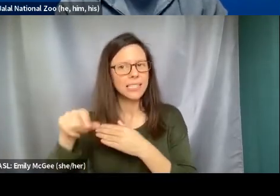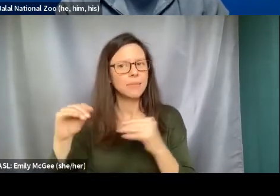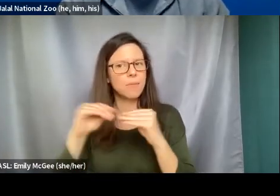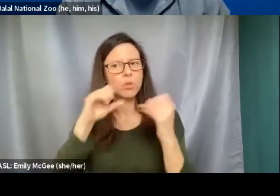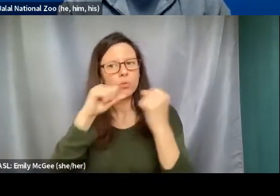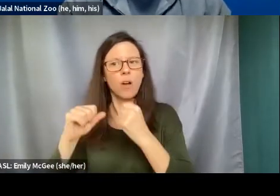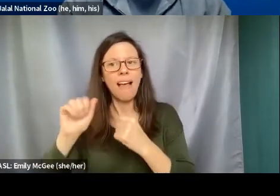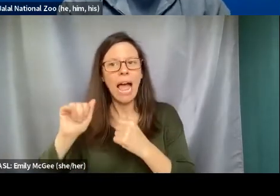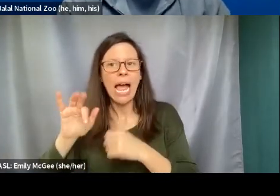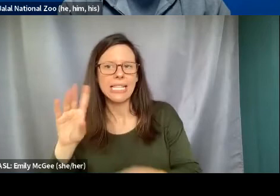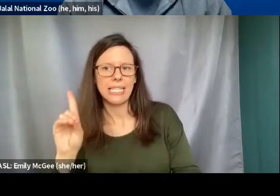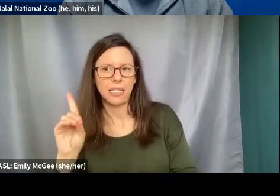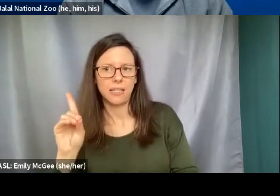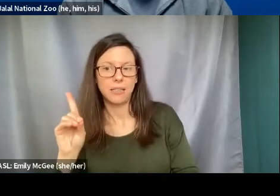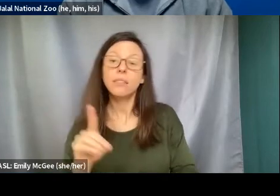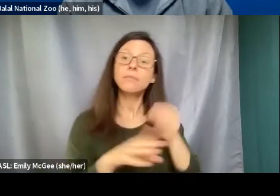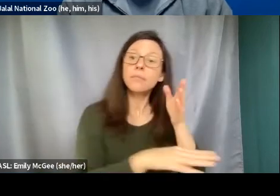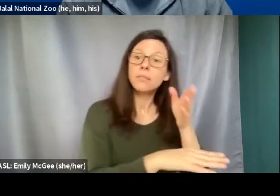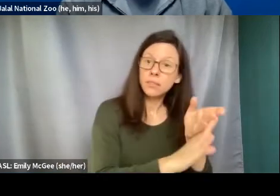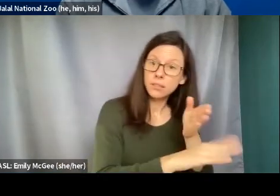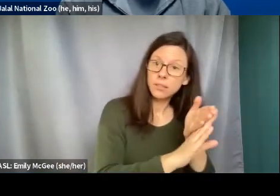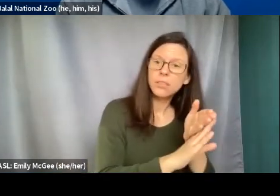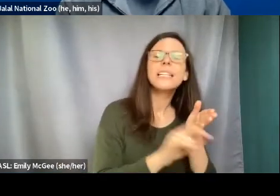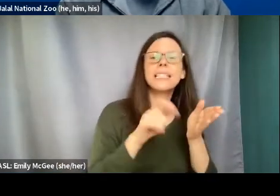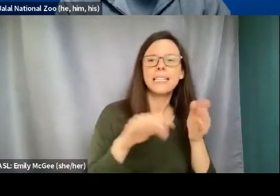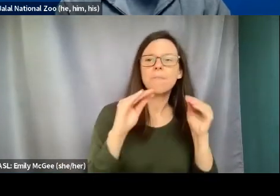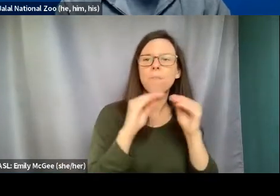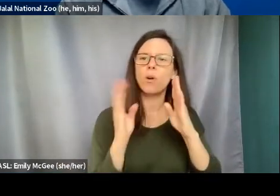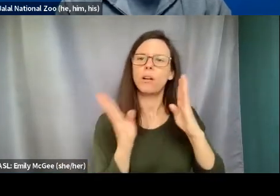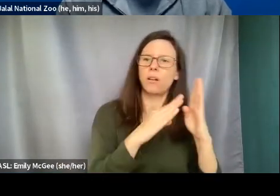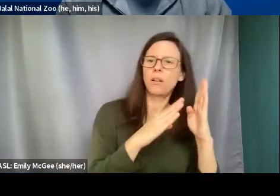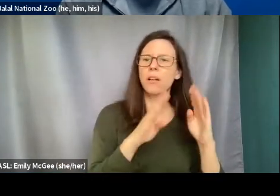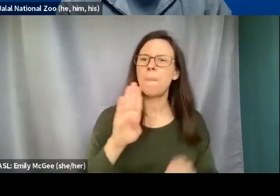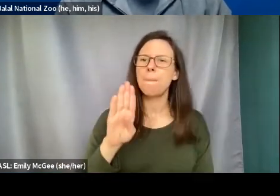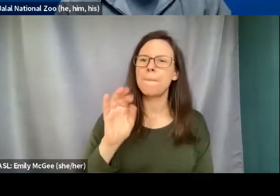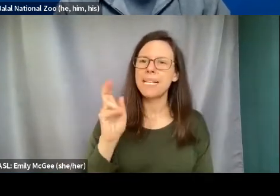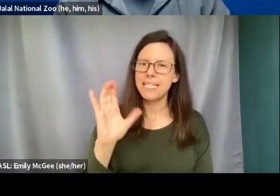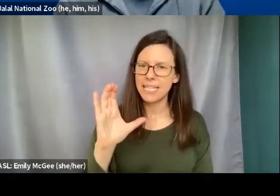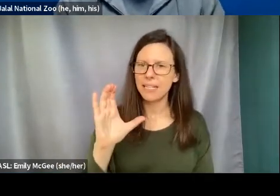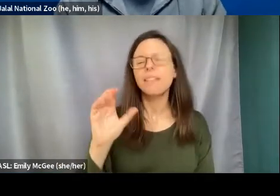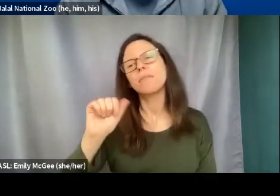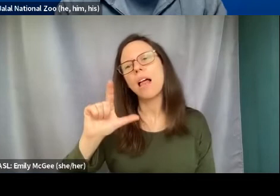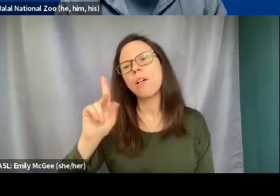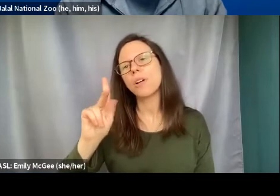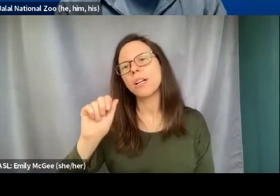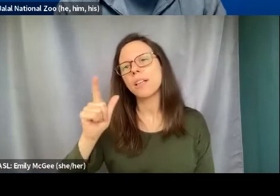lion exhibit you want it to be more alkaline, more basic like ocean water. For this example,